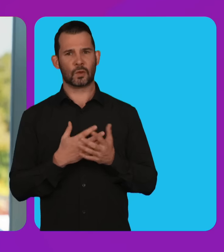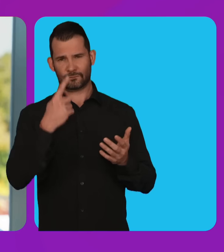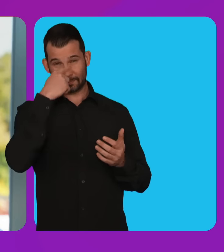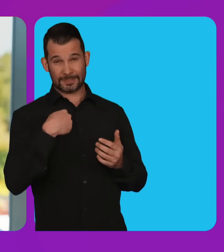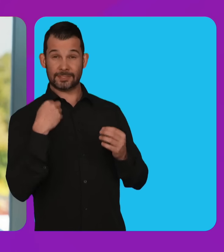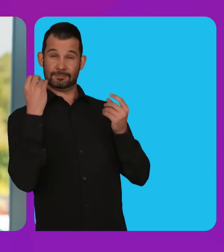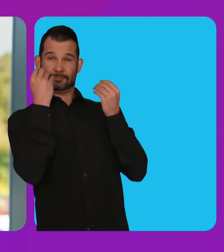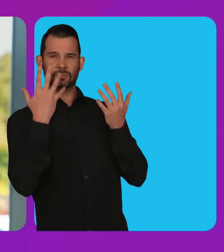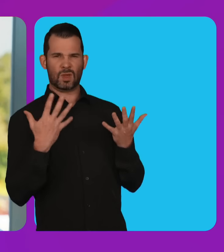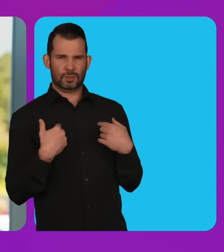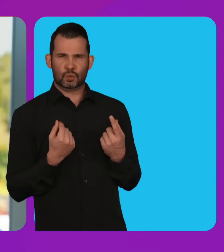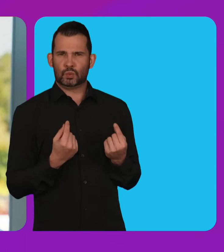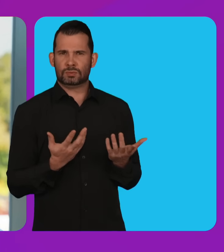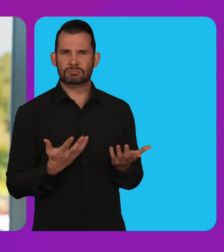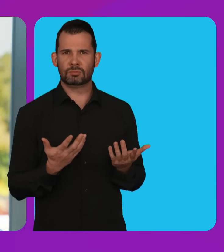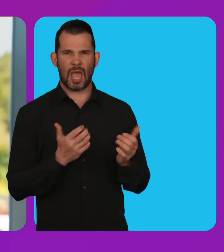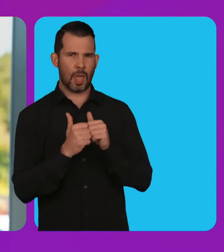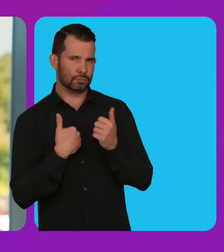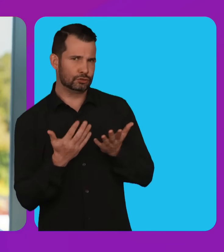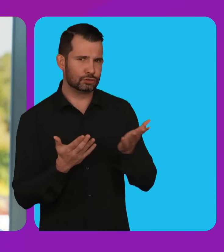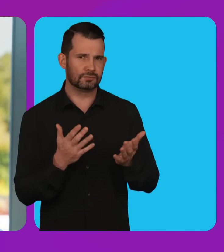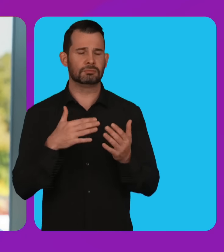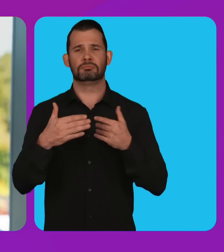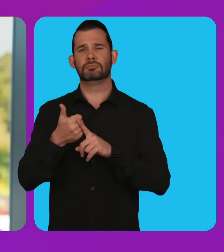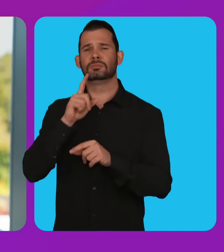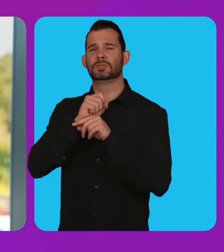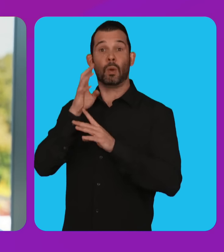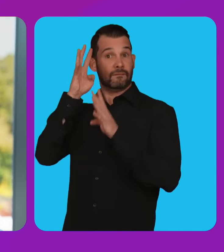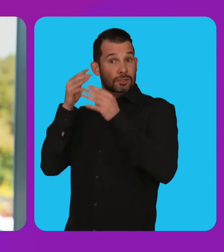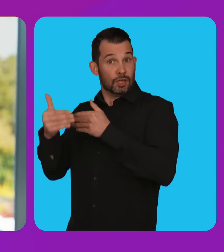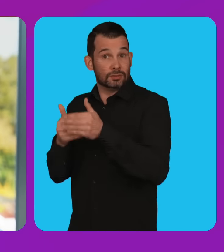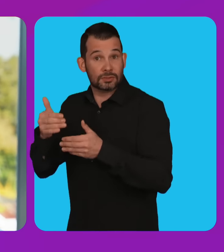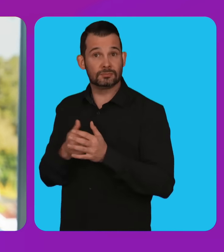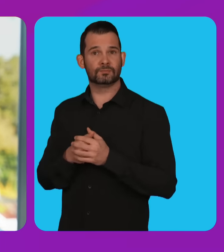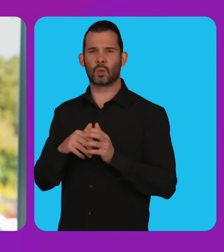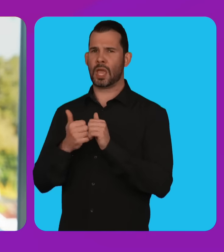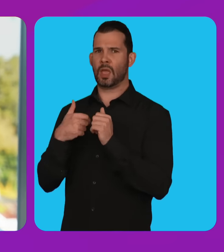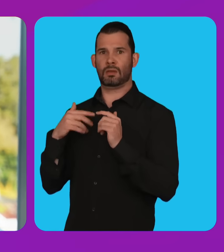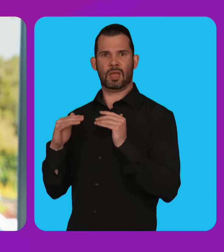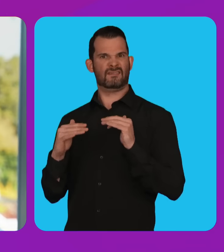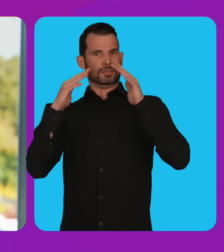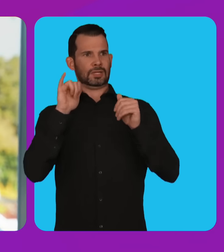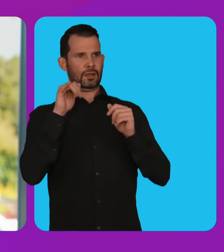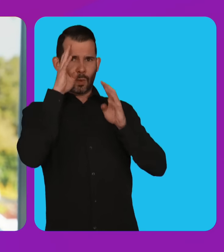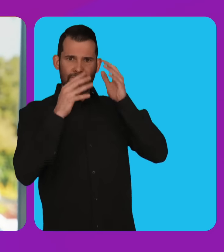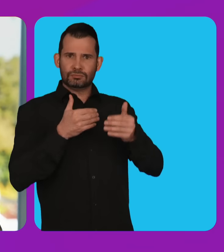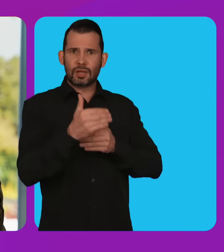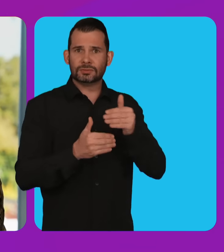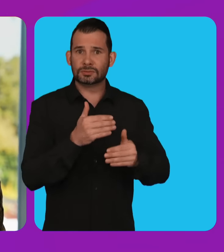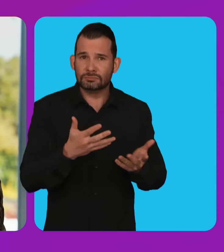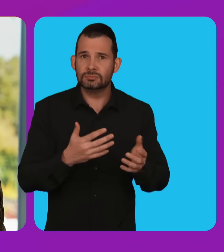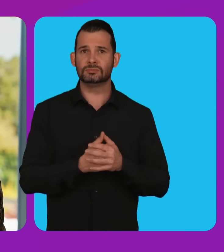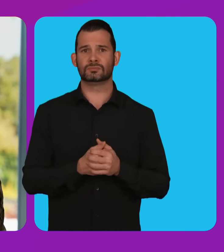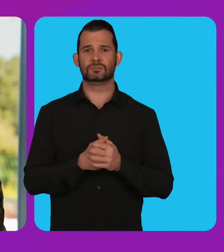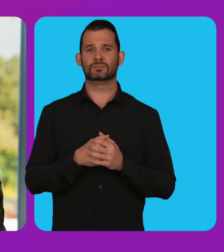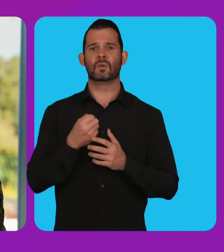How am I serving, whether it's in the creative process, how am I advancing the creative process?